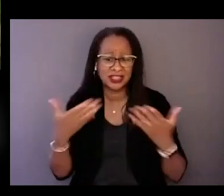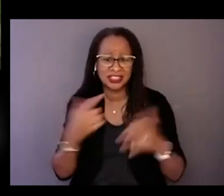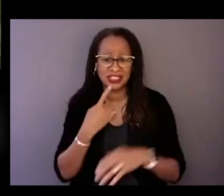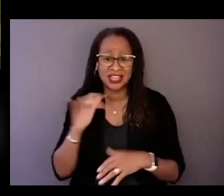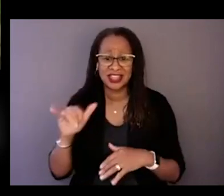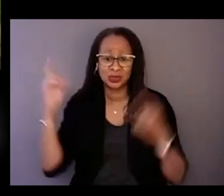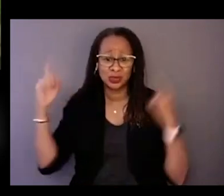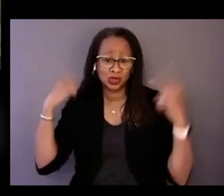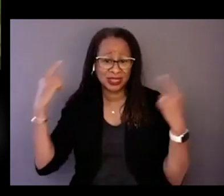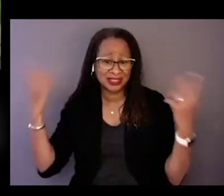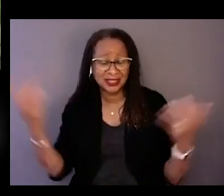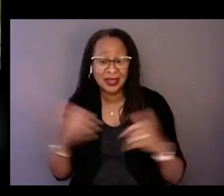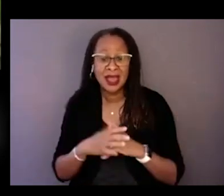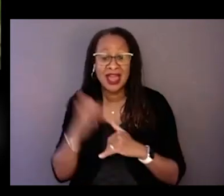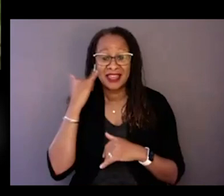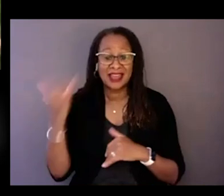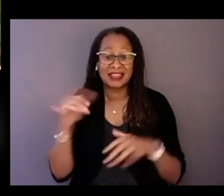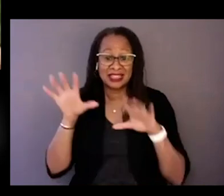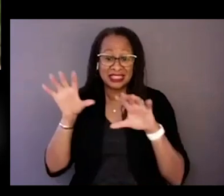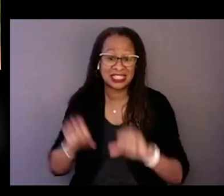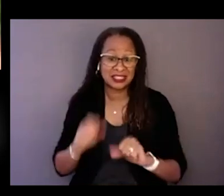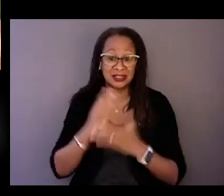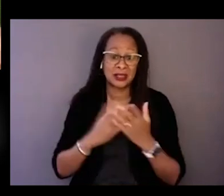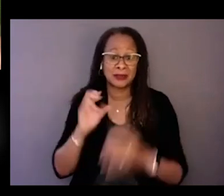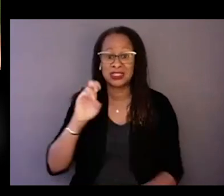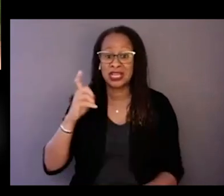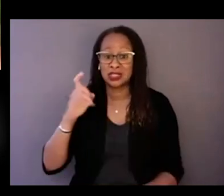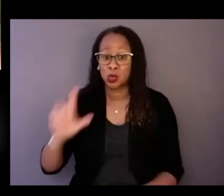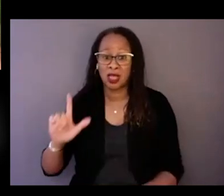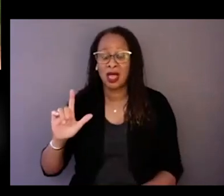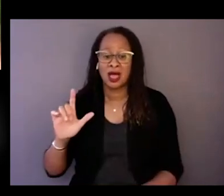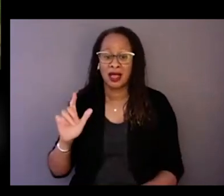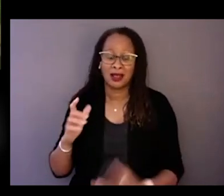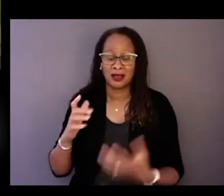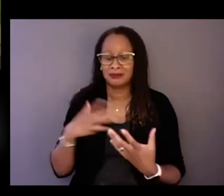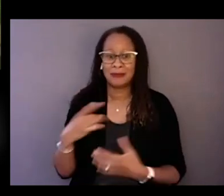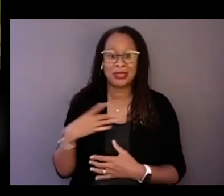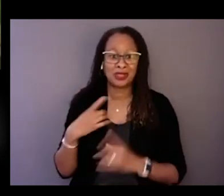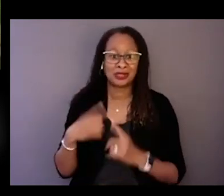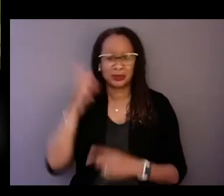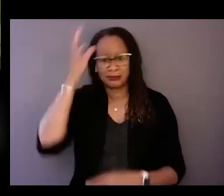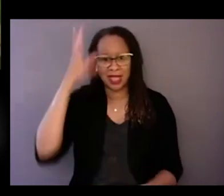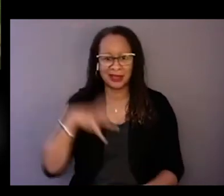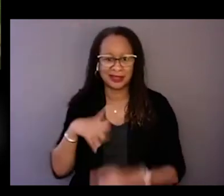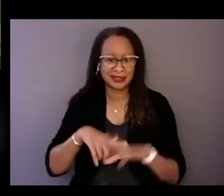And the idea that it's taking away some of your sexual appeal to men as well, it was just disturbing to me.